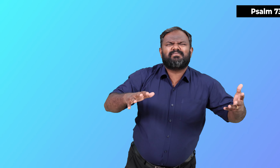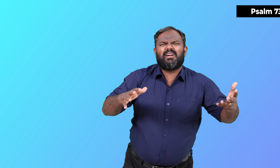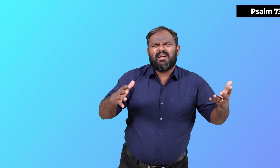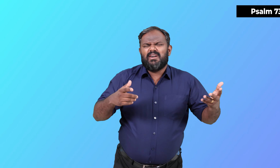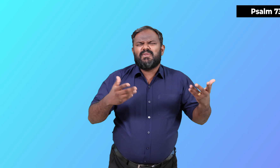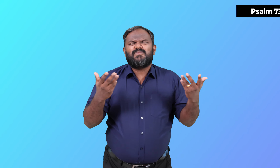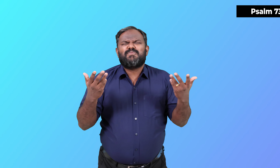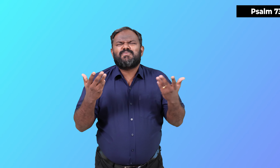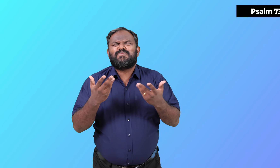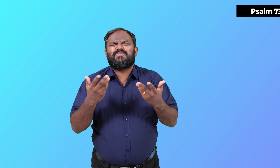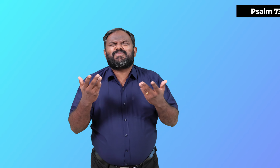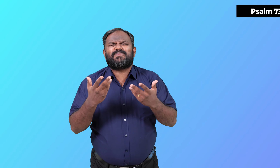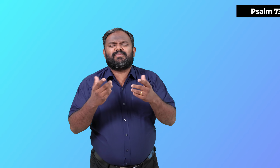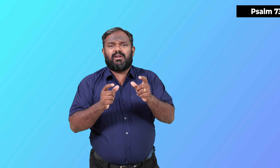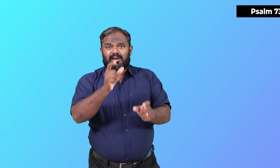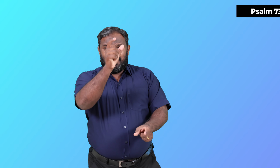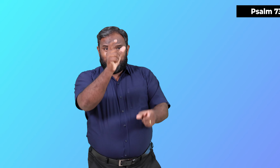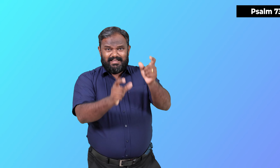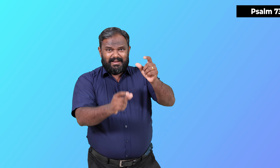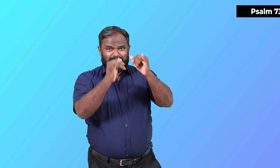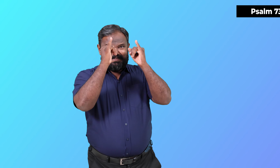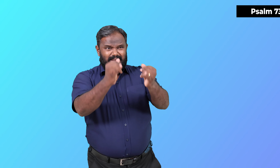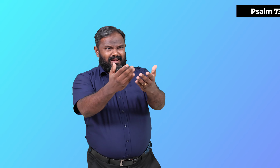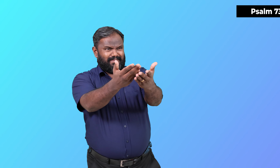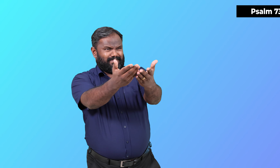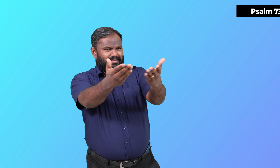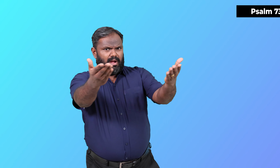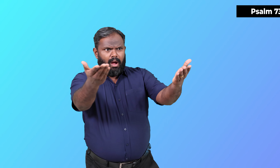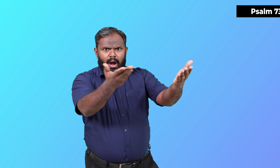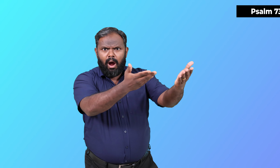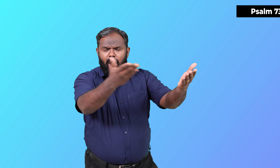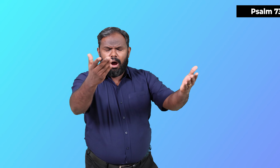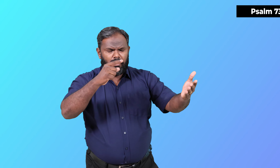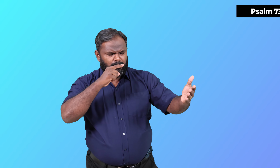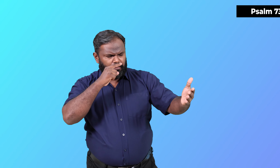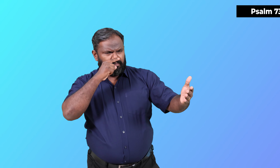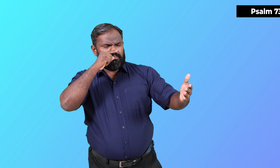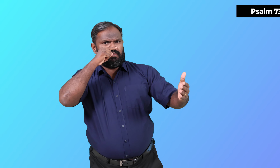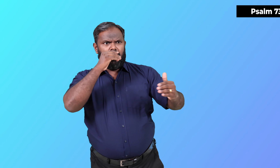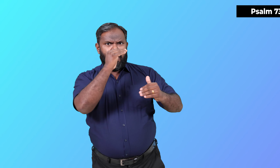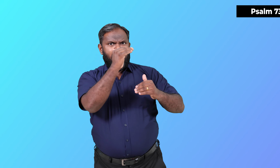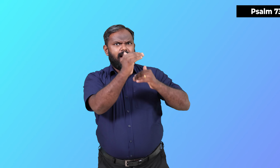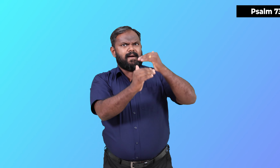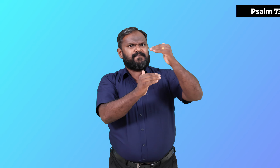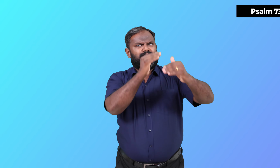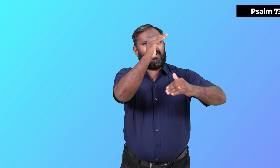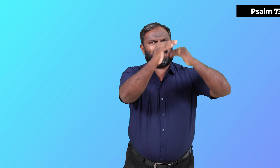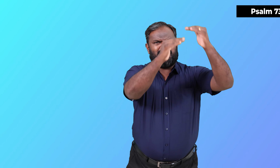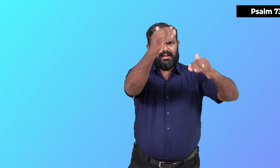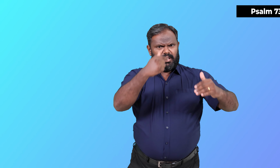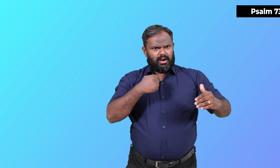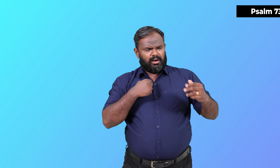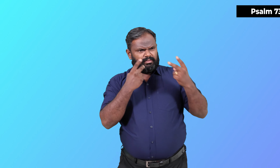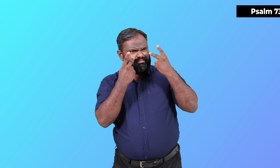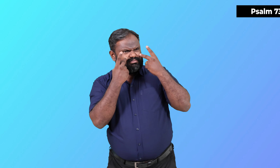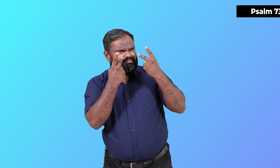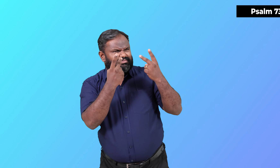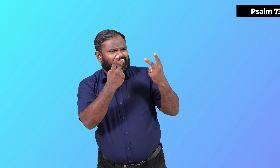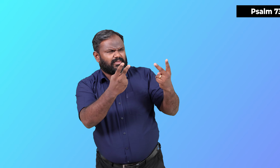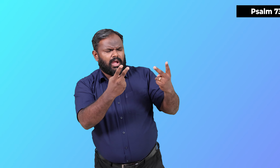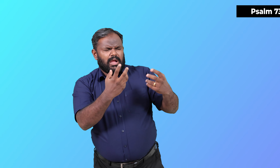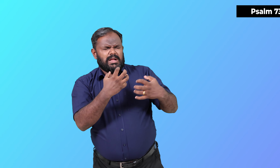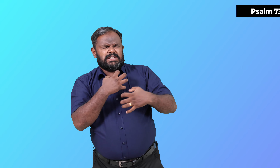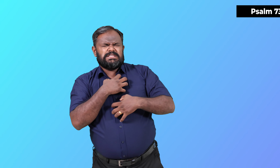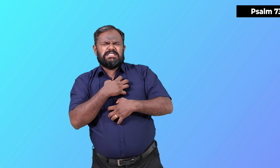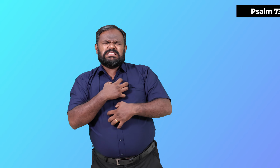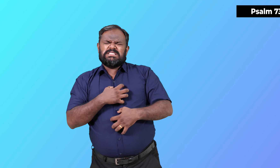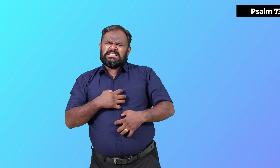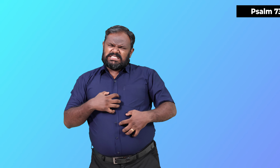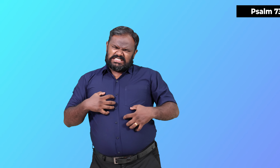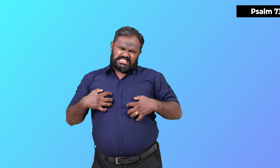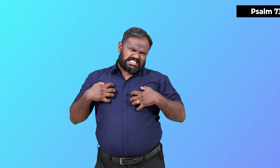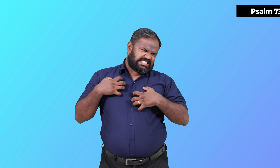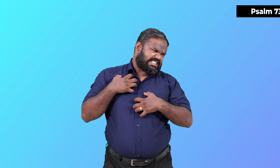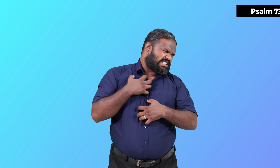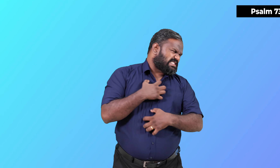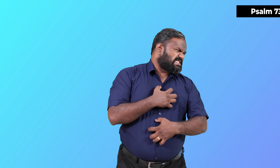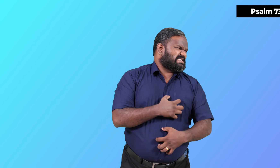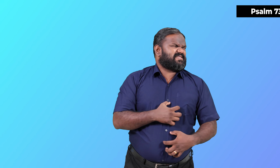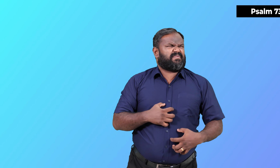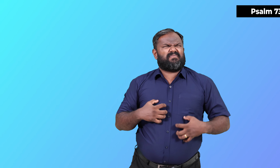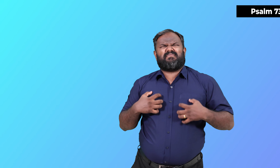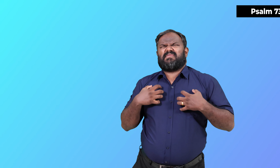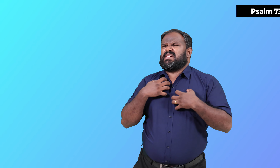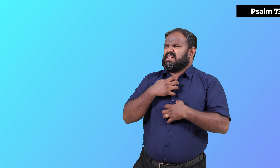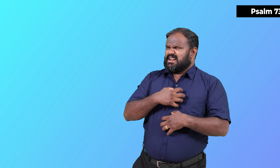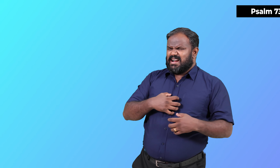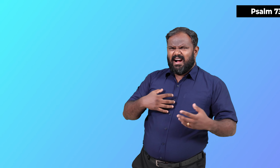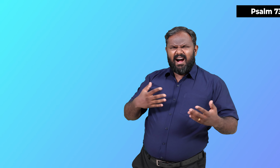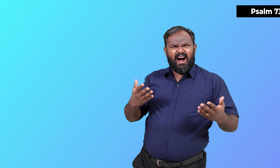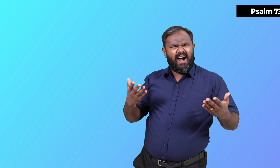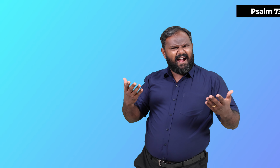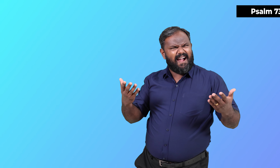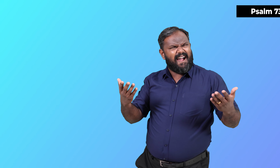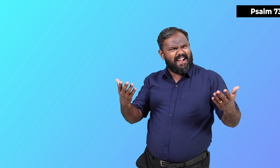I saw proud and wicked people be successful, and it made me jealous.